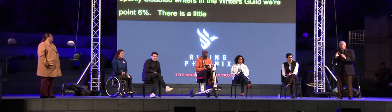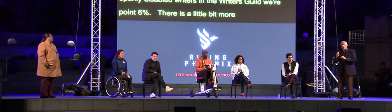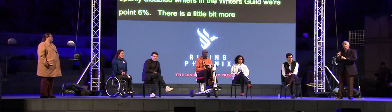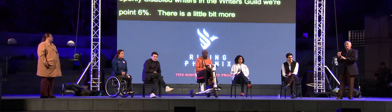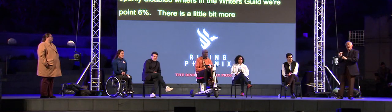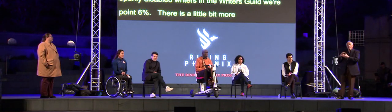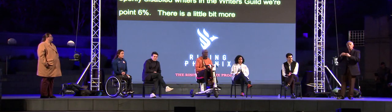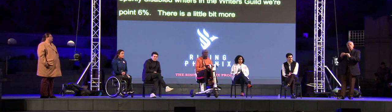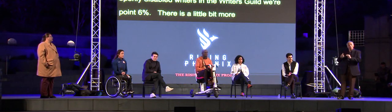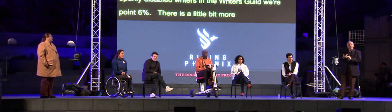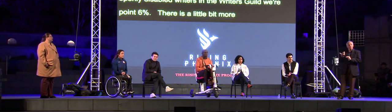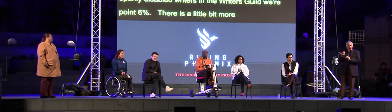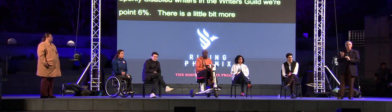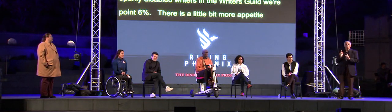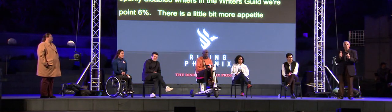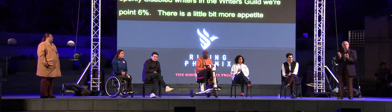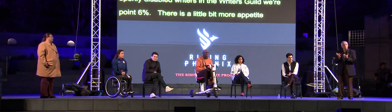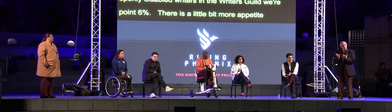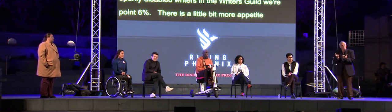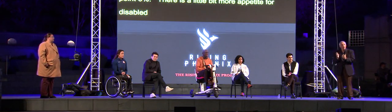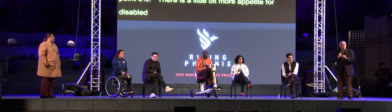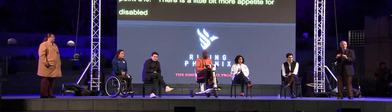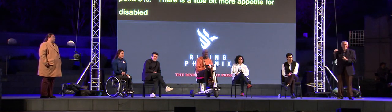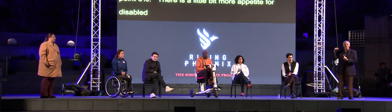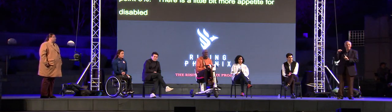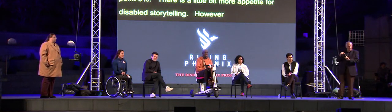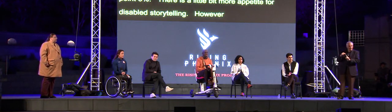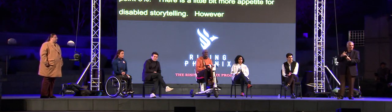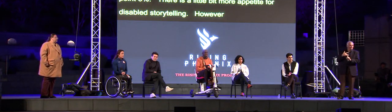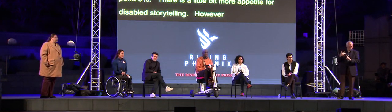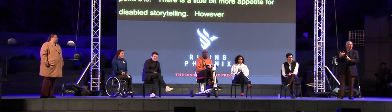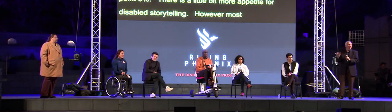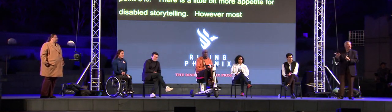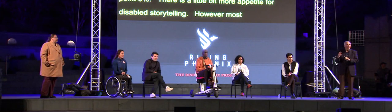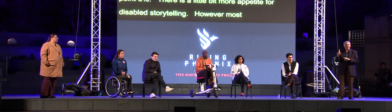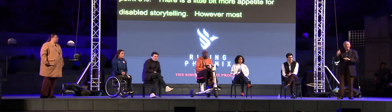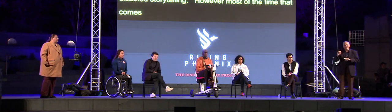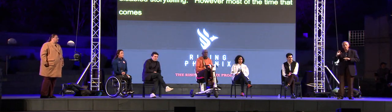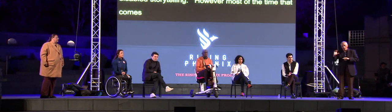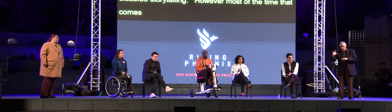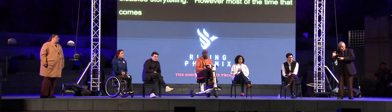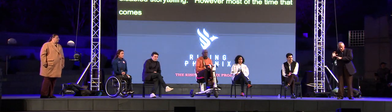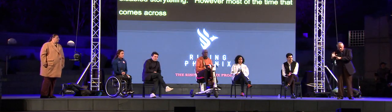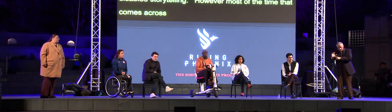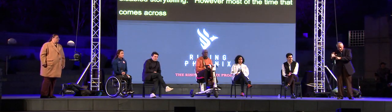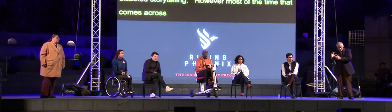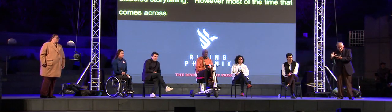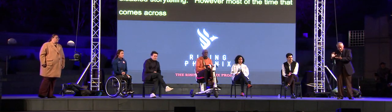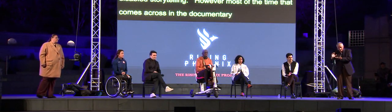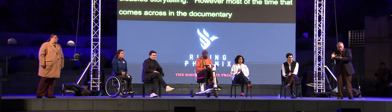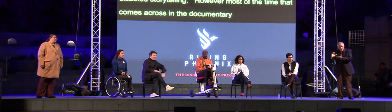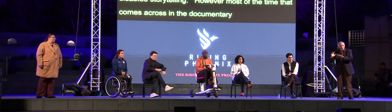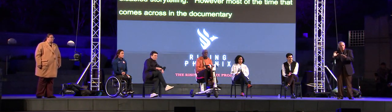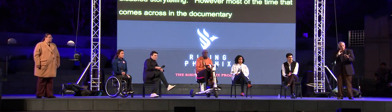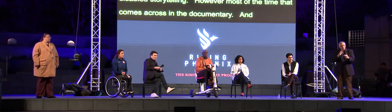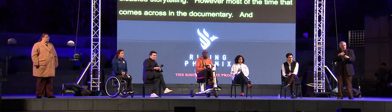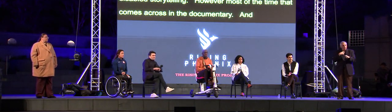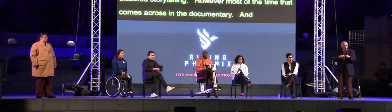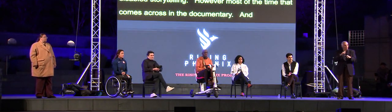However, most of the time, that comes across in documentary. And so it's hard for storytellers